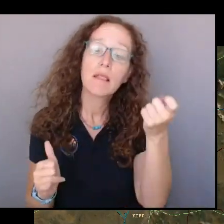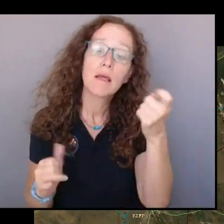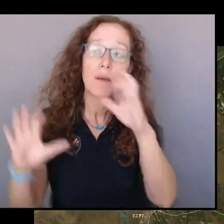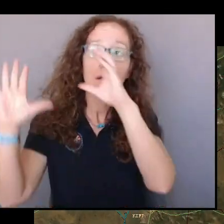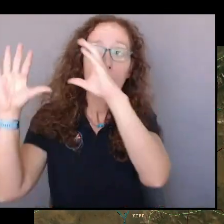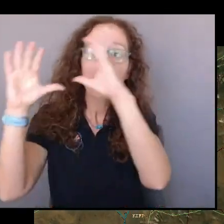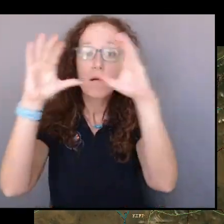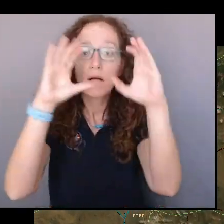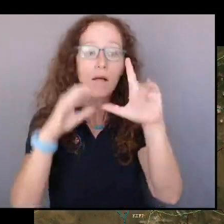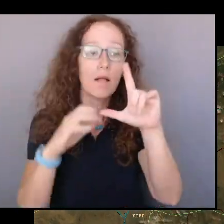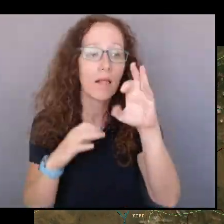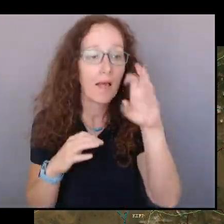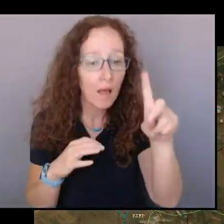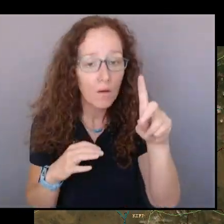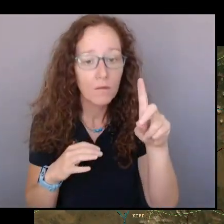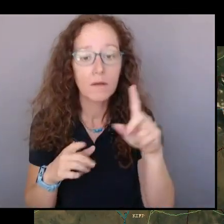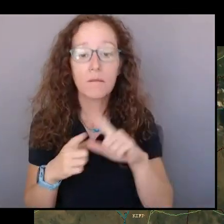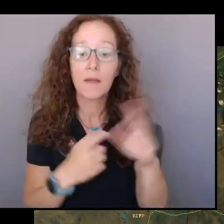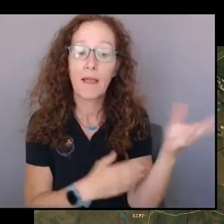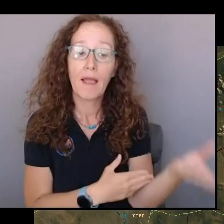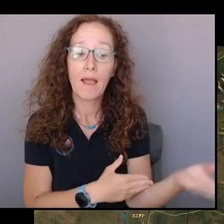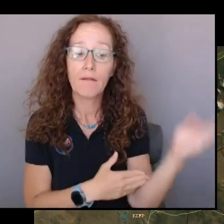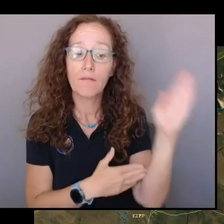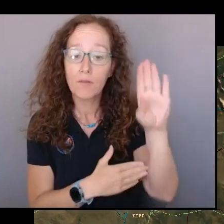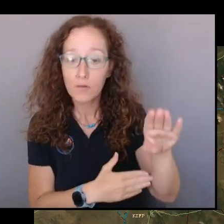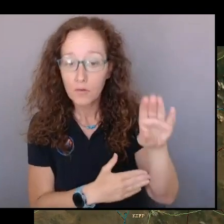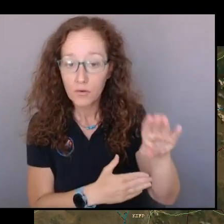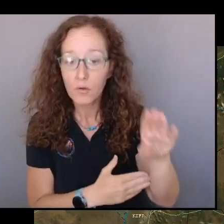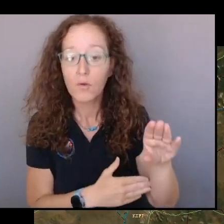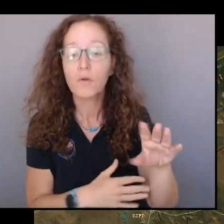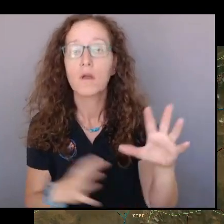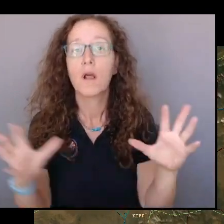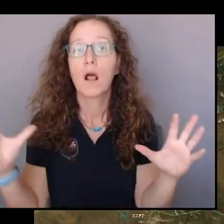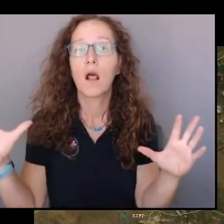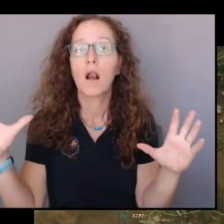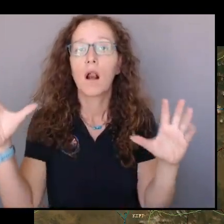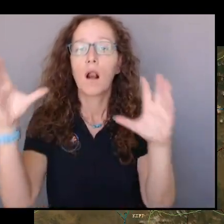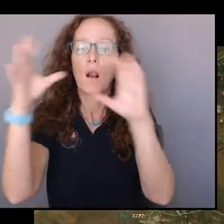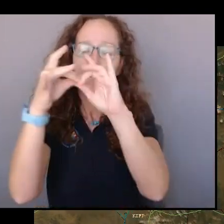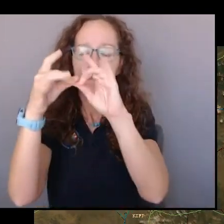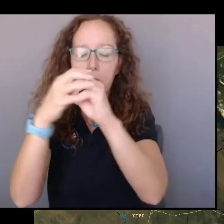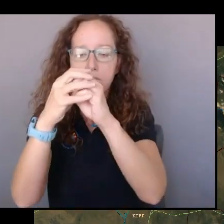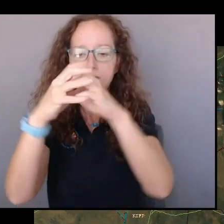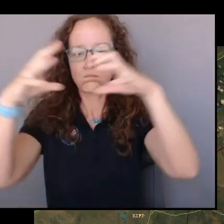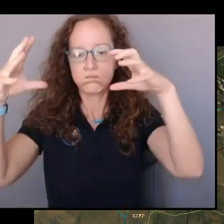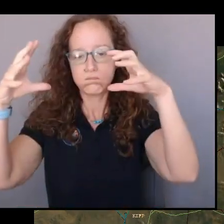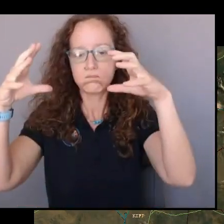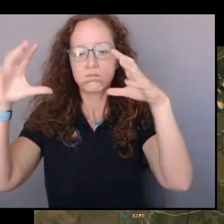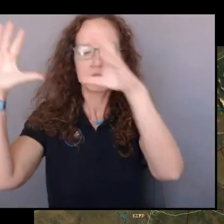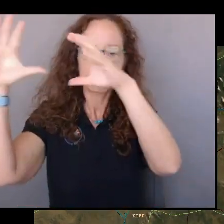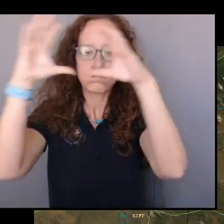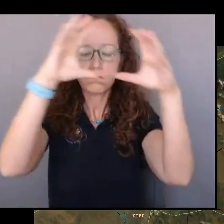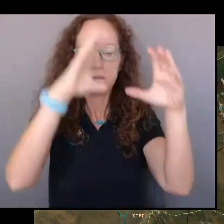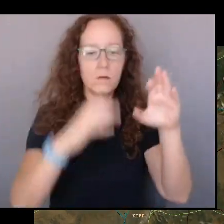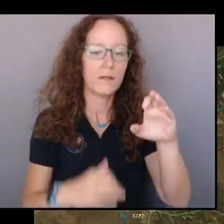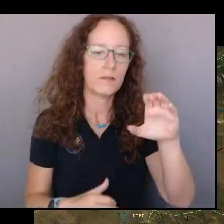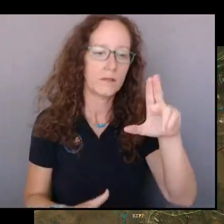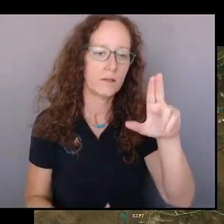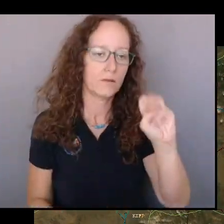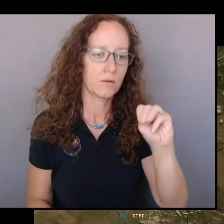clouds, little puffy cotton ball clouds form again. And we will continue to see at least a slight chance of thunderstorms